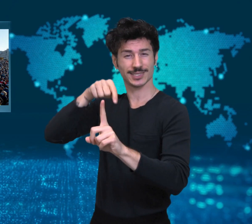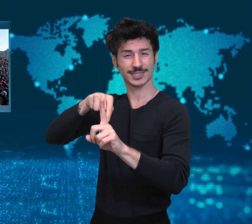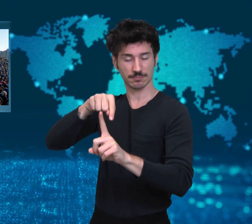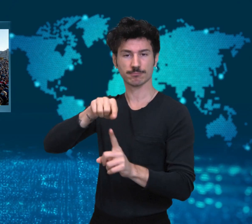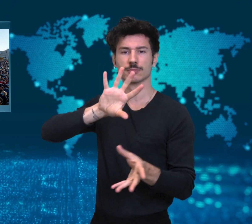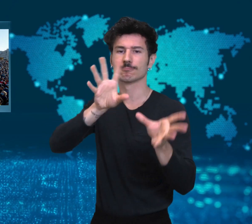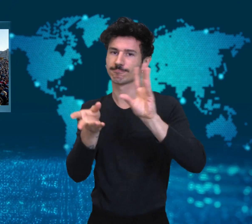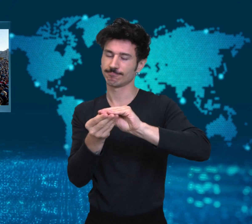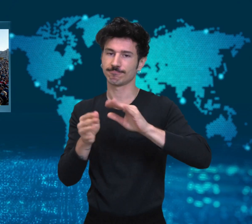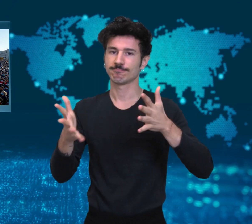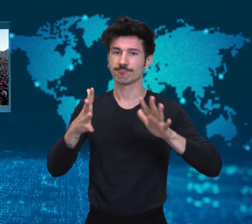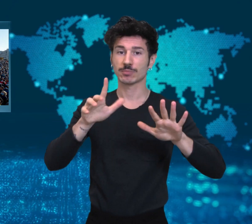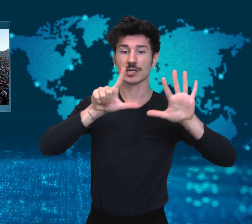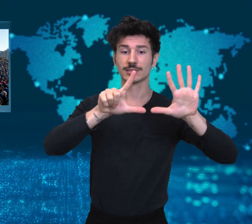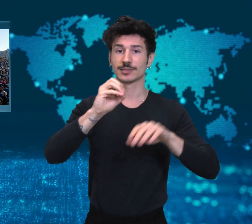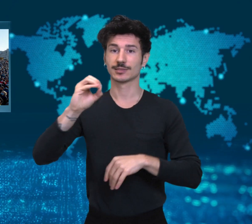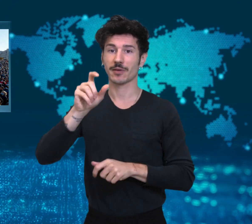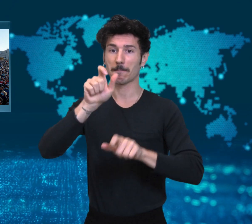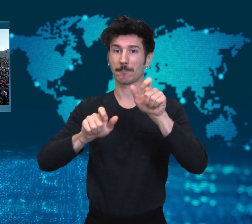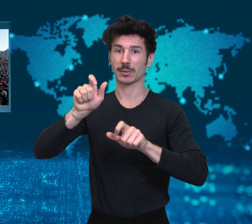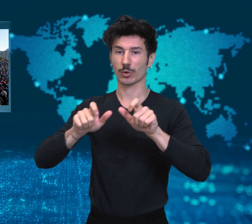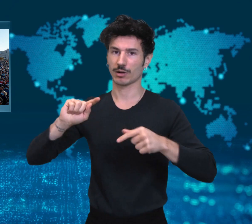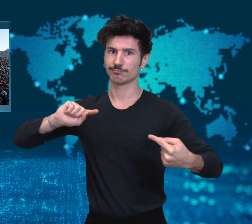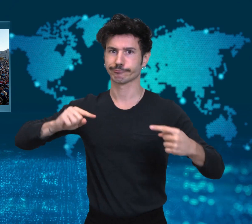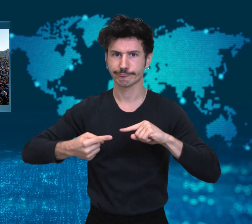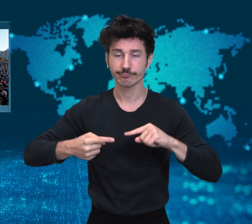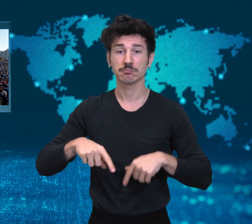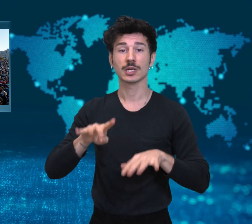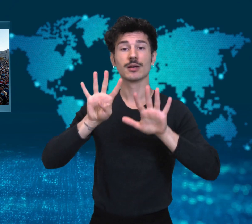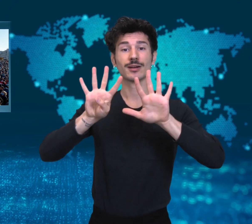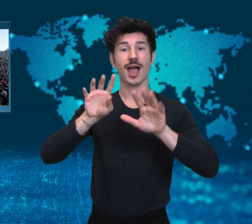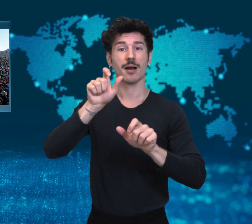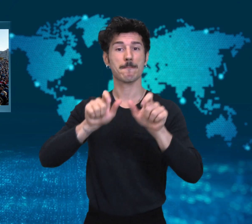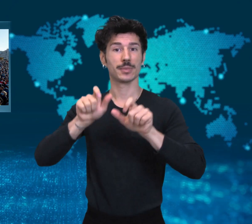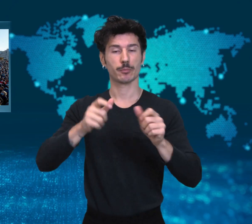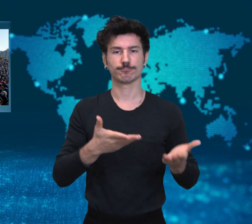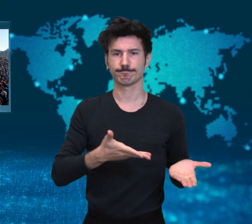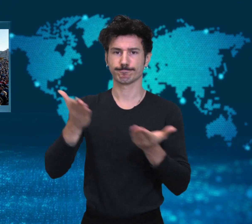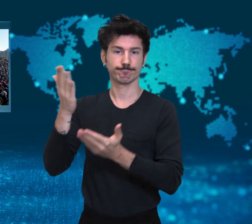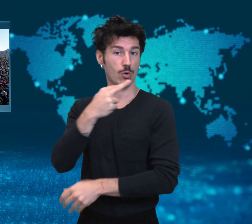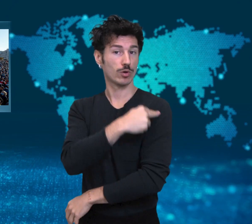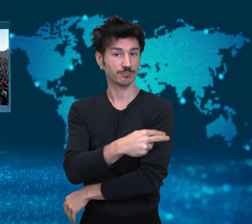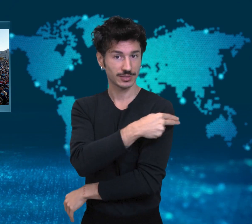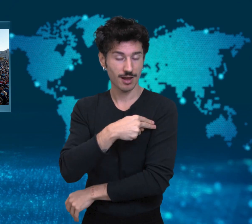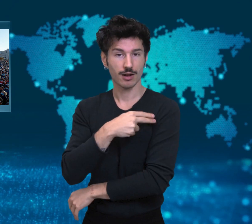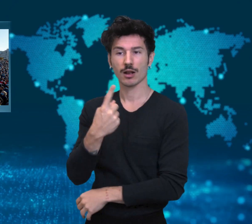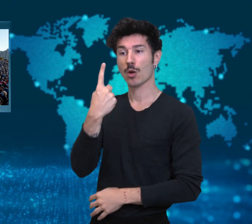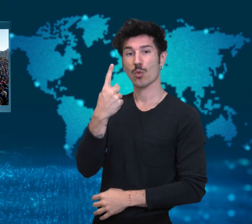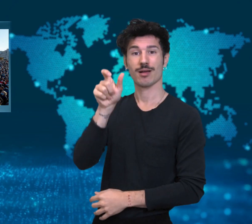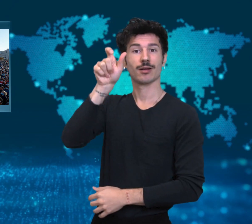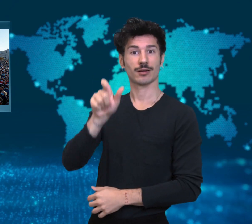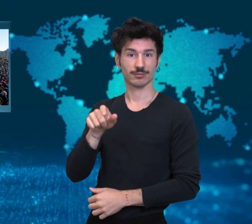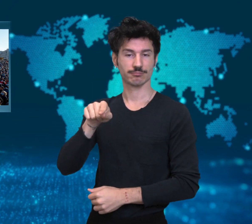At least 700 people were injured, 9 people sent to intensive care,